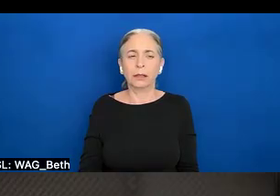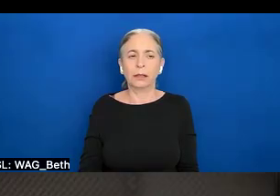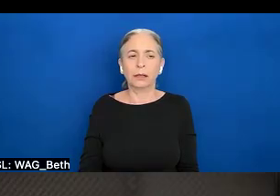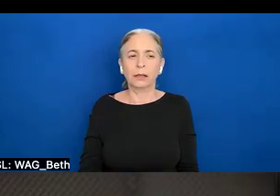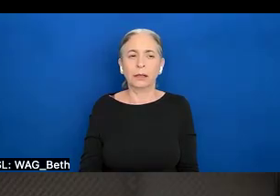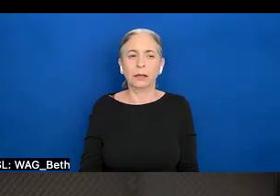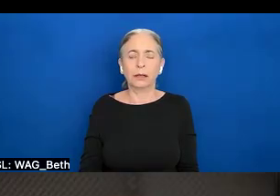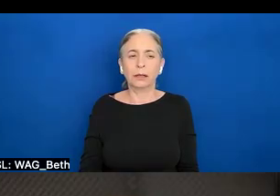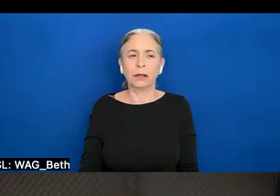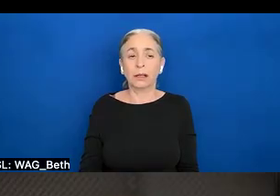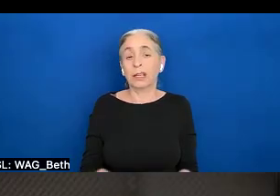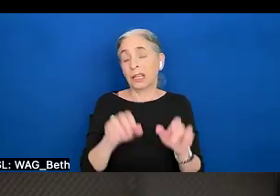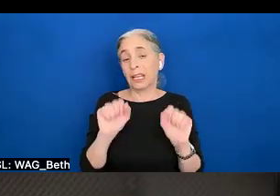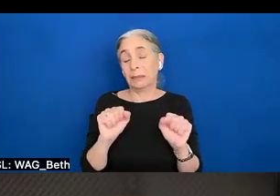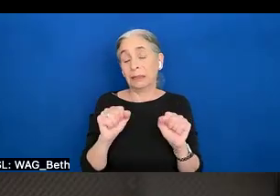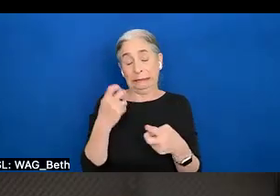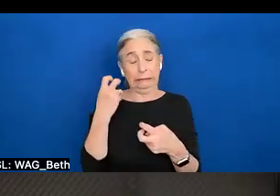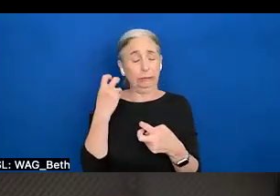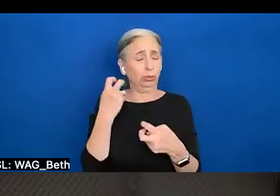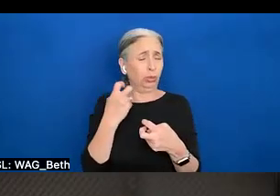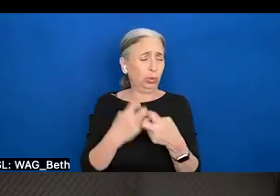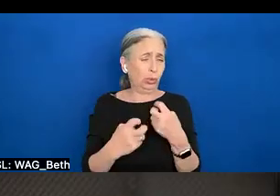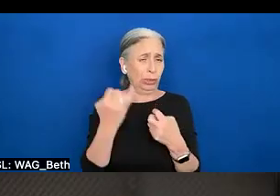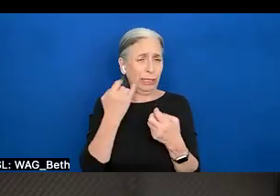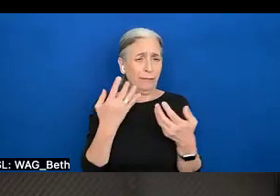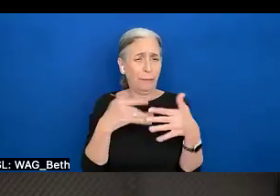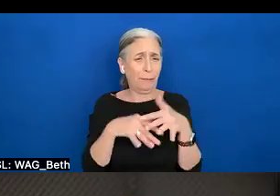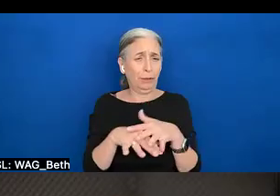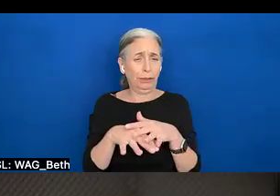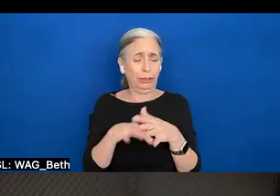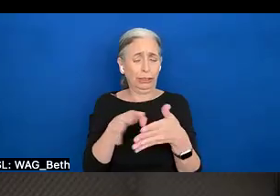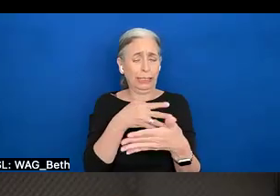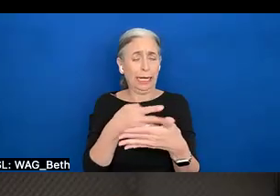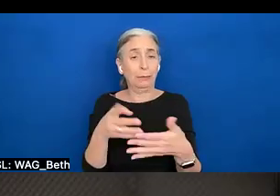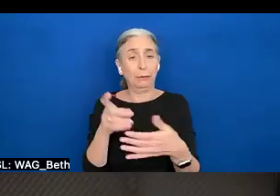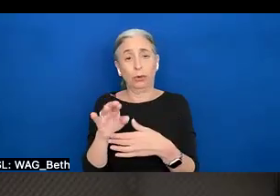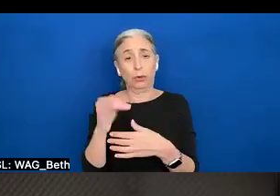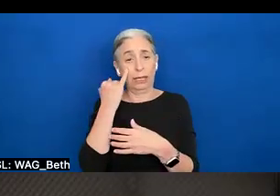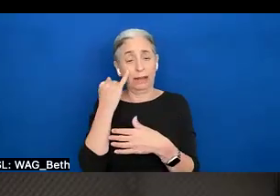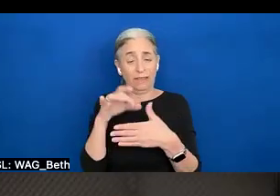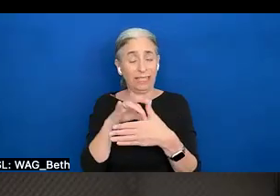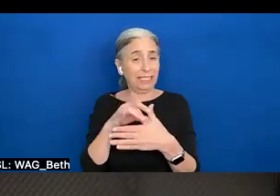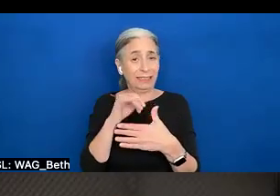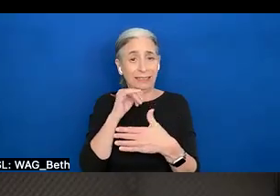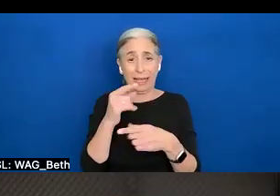are merged tables or if the content is not regular.